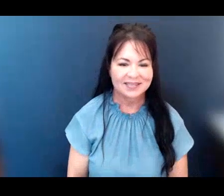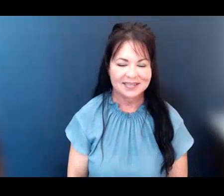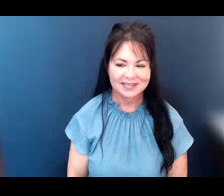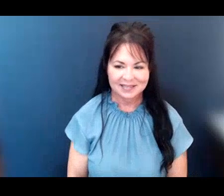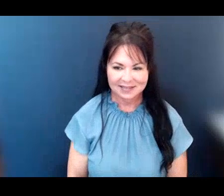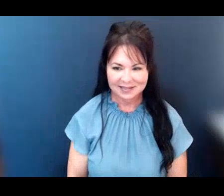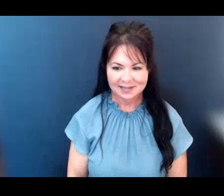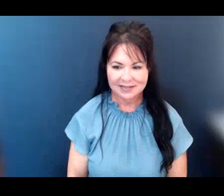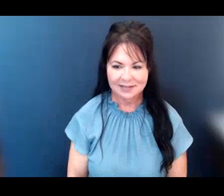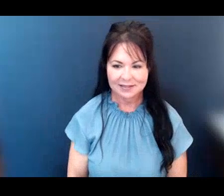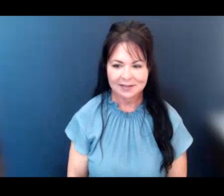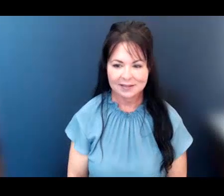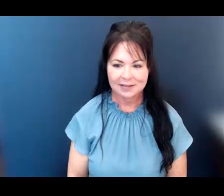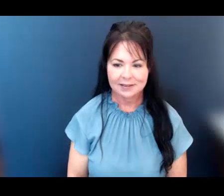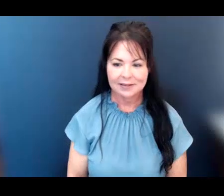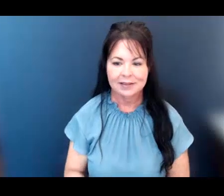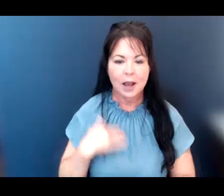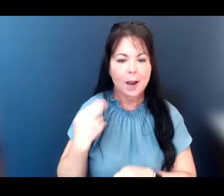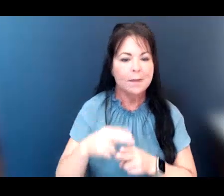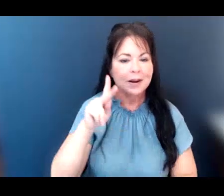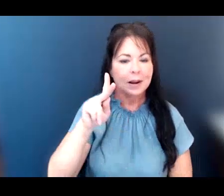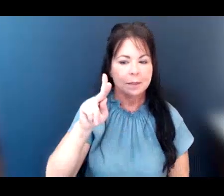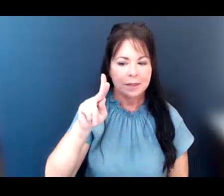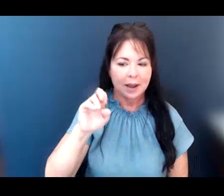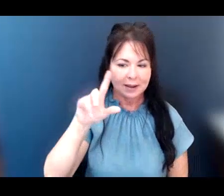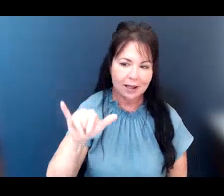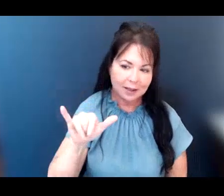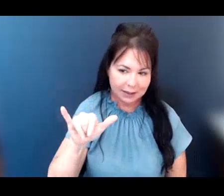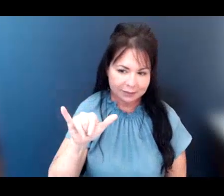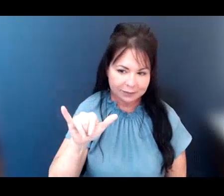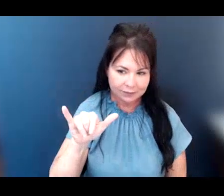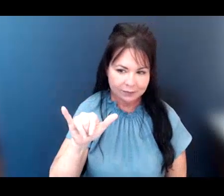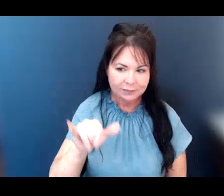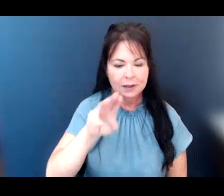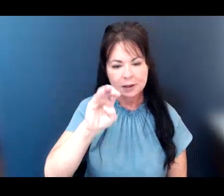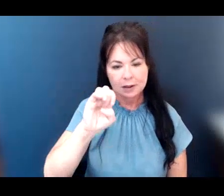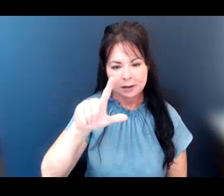Hello, everyone. My name is Kelly Melcher. I am the digital accessibility coordinator